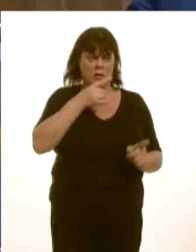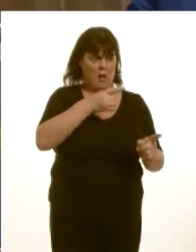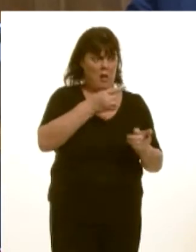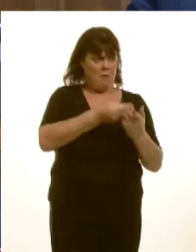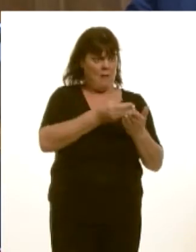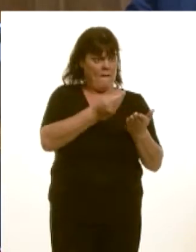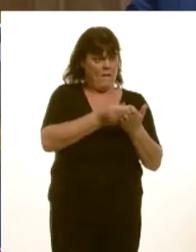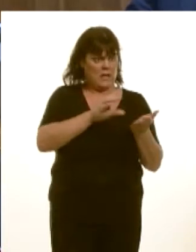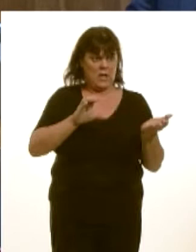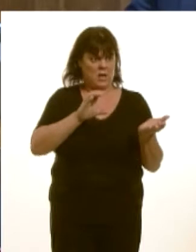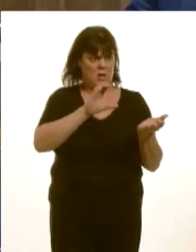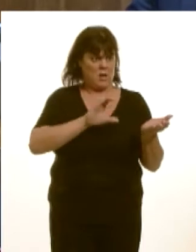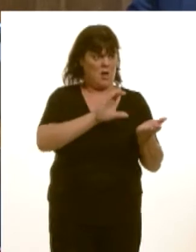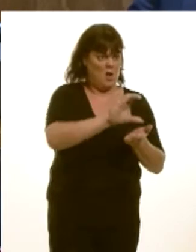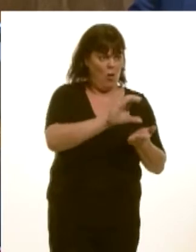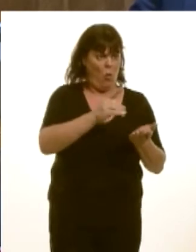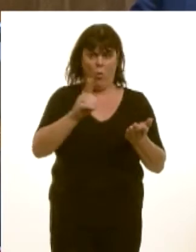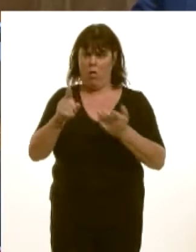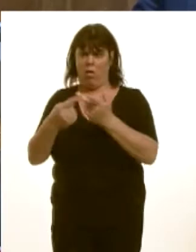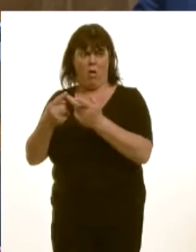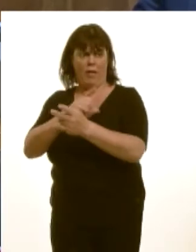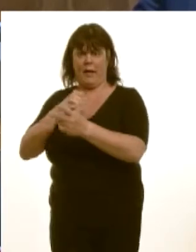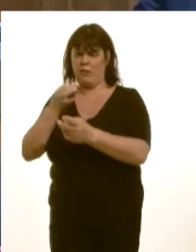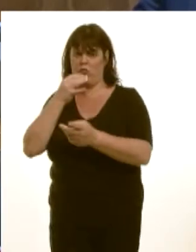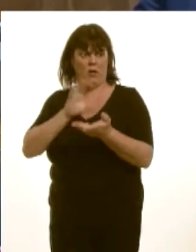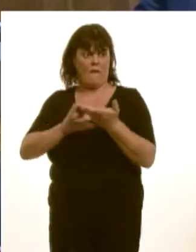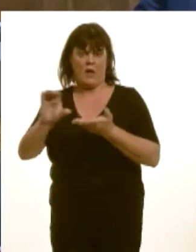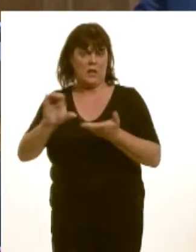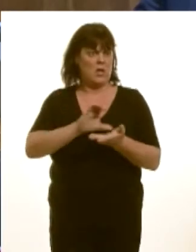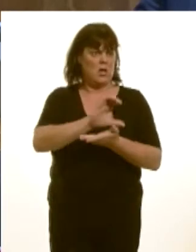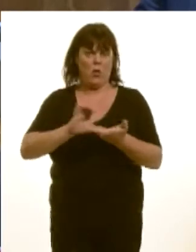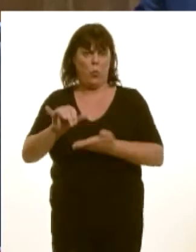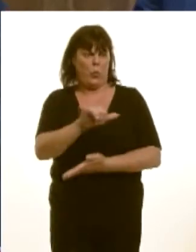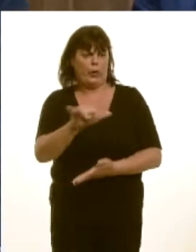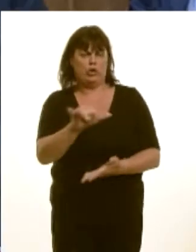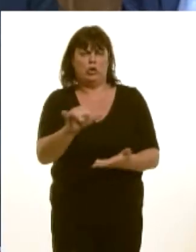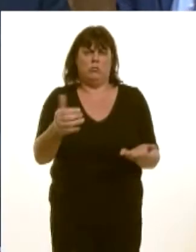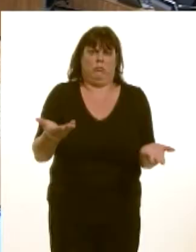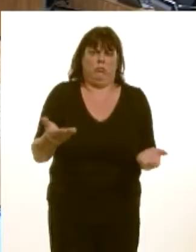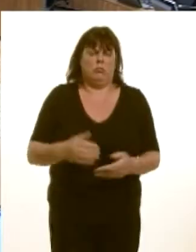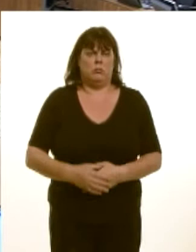However, I suppose that these things are not made clear to people—of course, they would not be. Carwyn Jones: However, the Member does not have to listen to me, he could listen to the